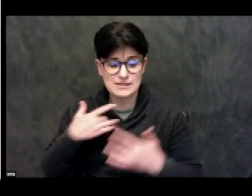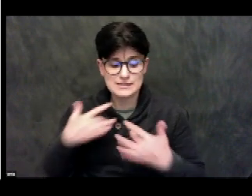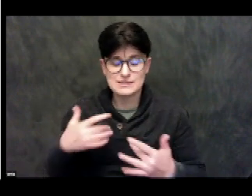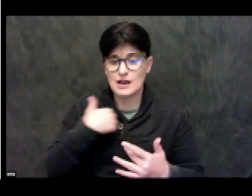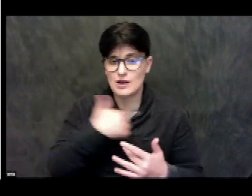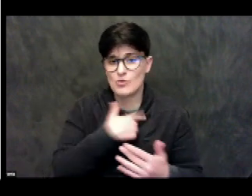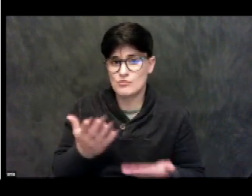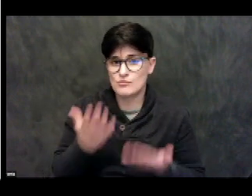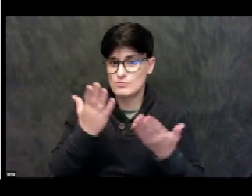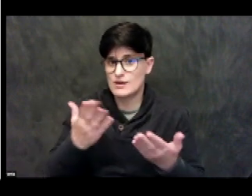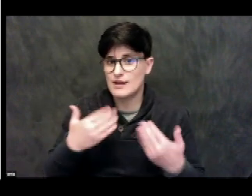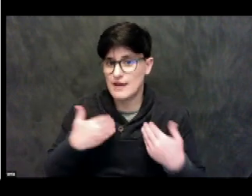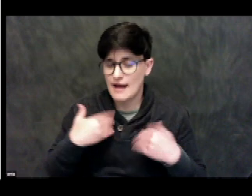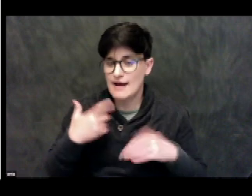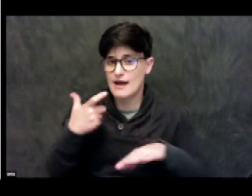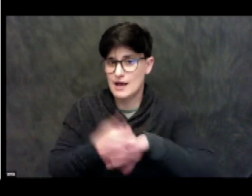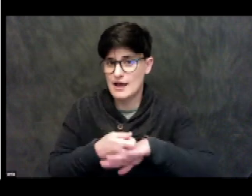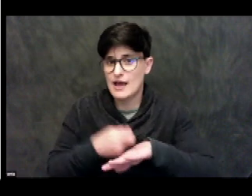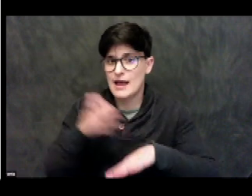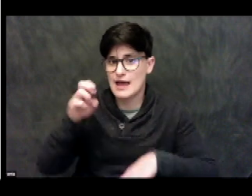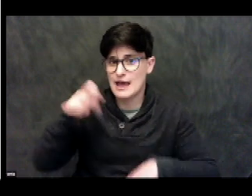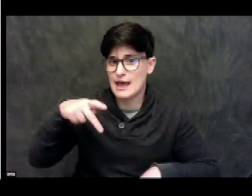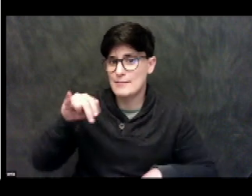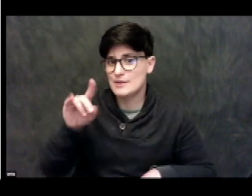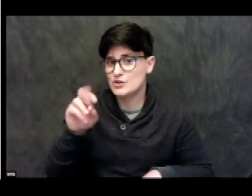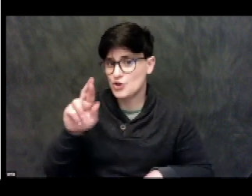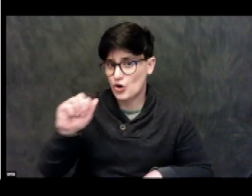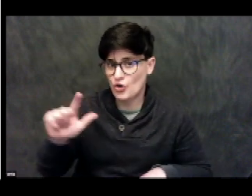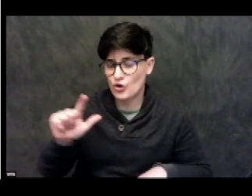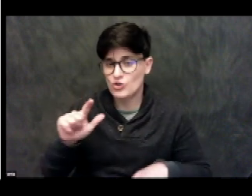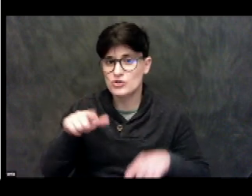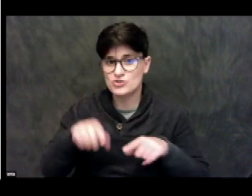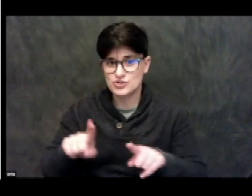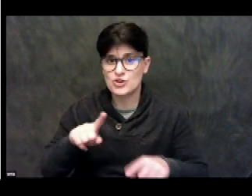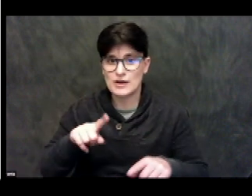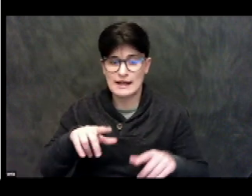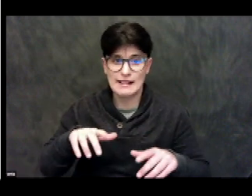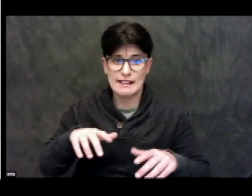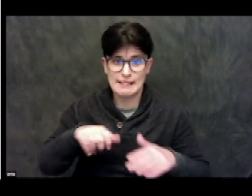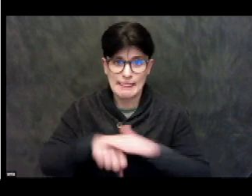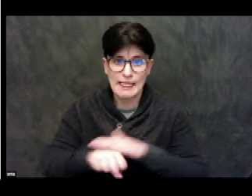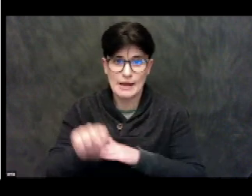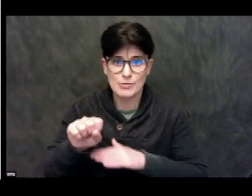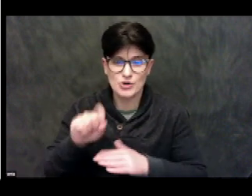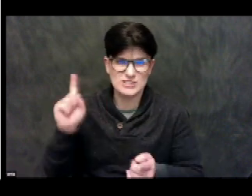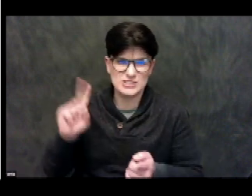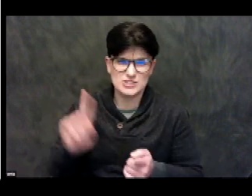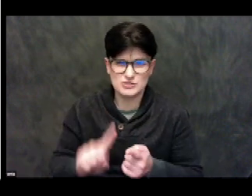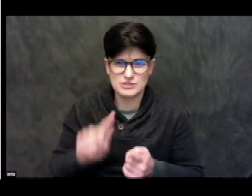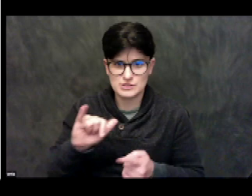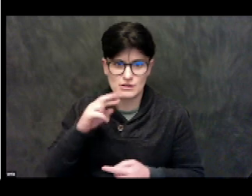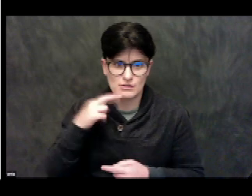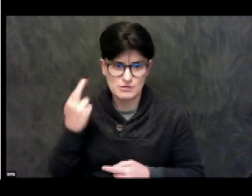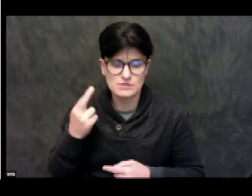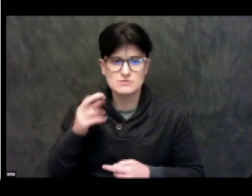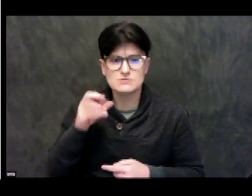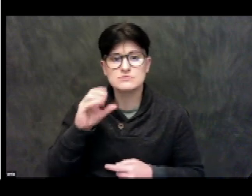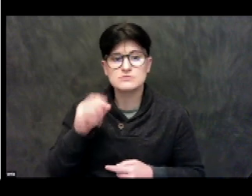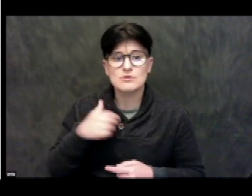in labor just to decrease that risk. I would say while trying to support autonomy and certainly the patient's desires,